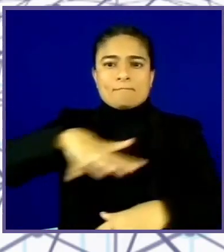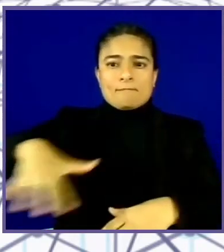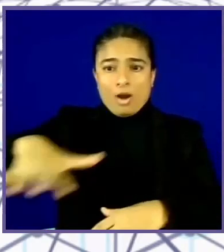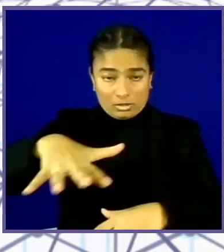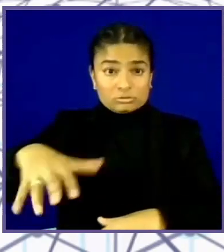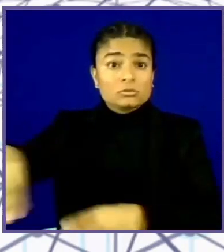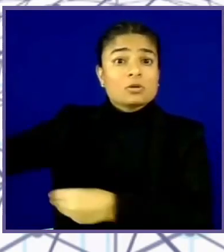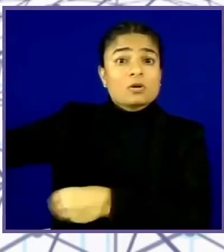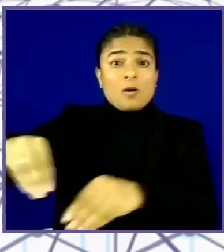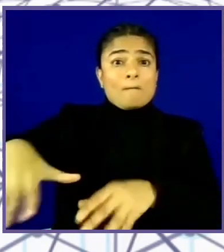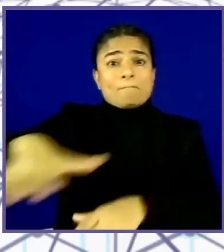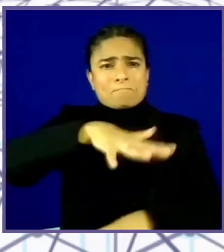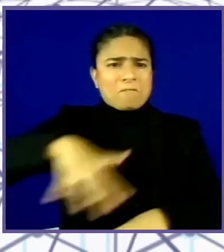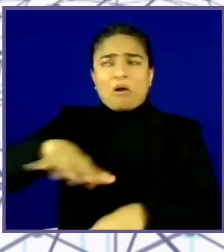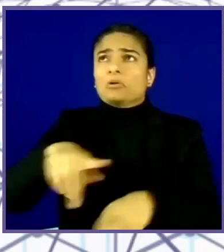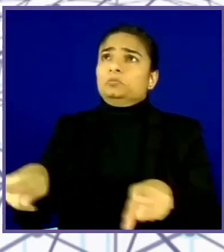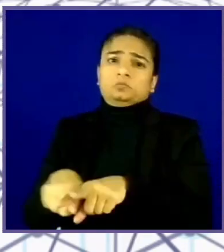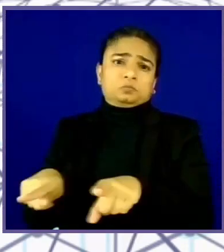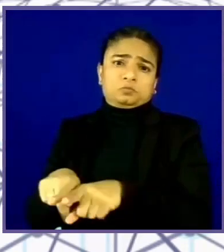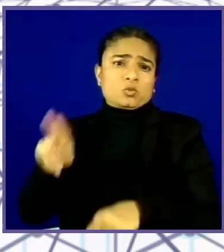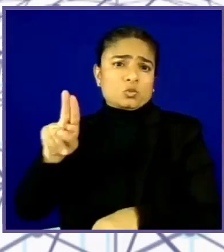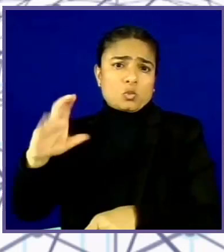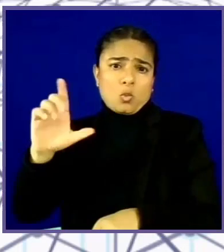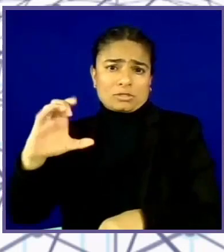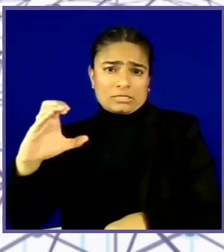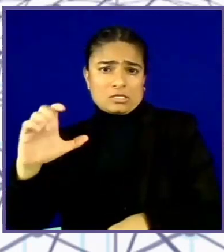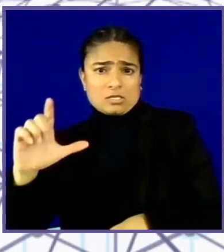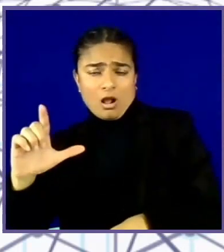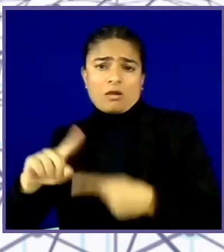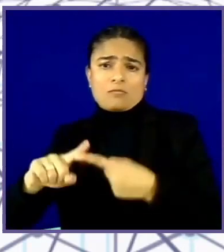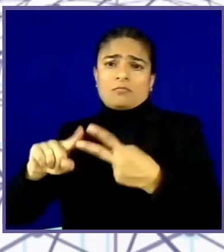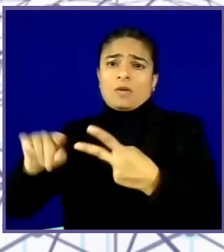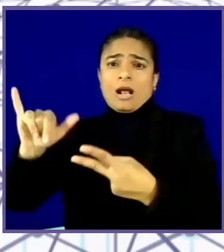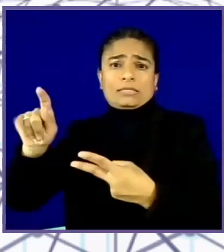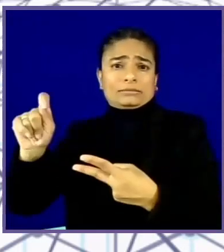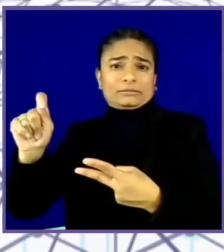Developed devices is one thing, but further developing the device is another challenge